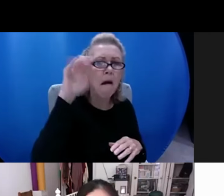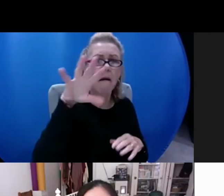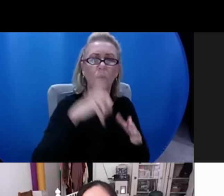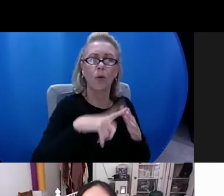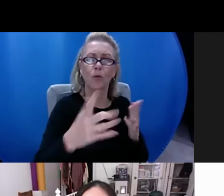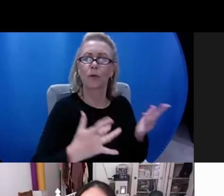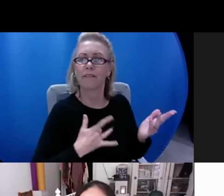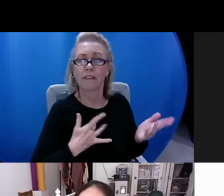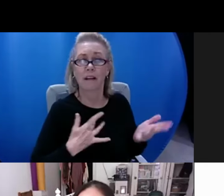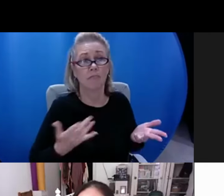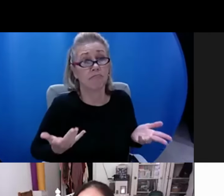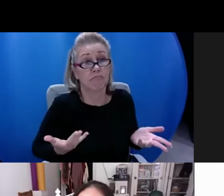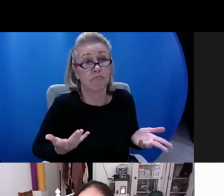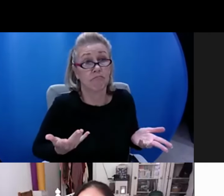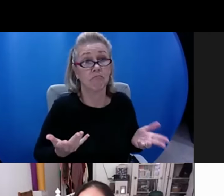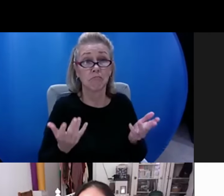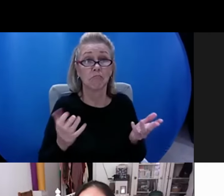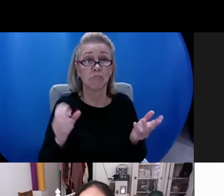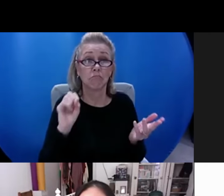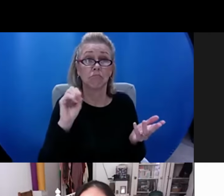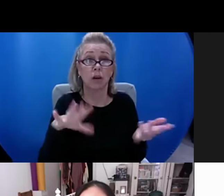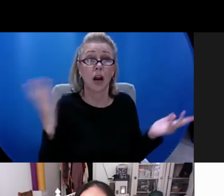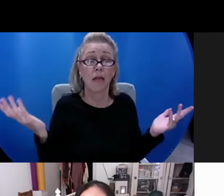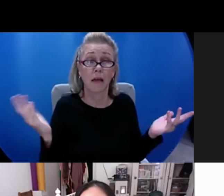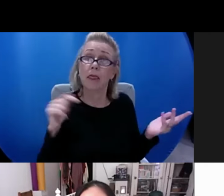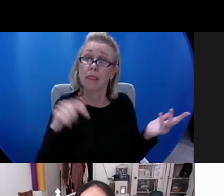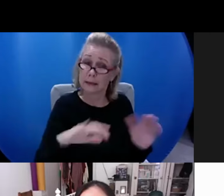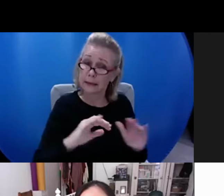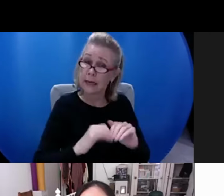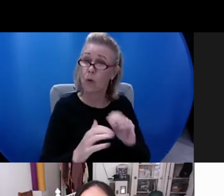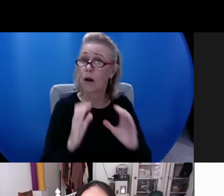So, just put it out there. This is how conversations start, and thank you all.